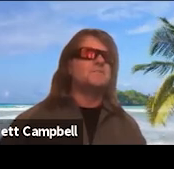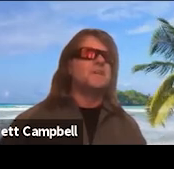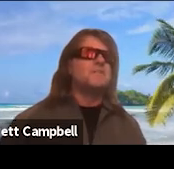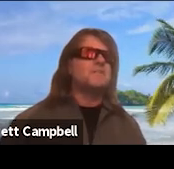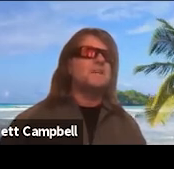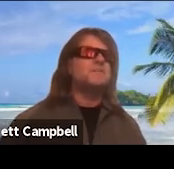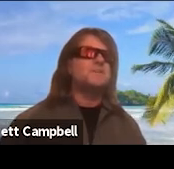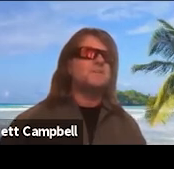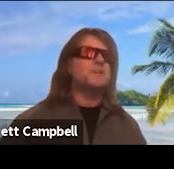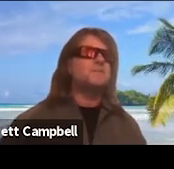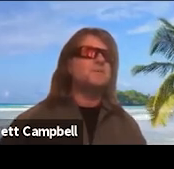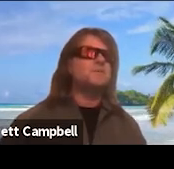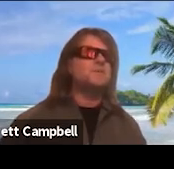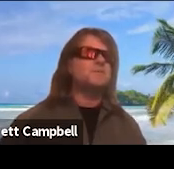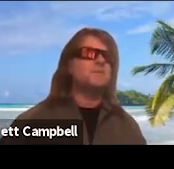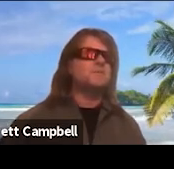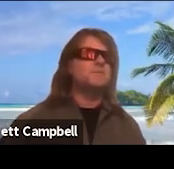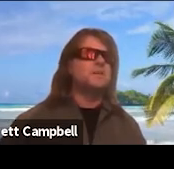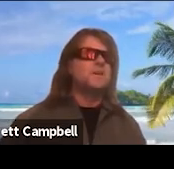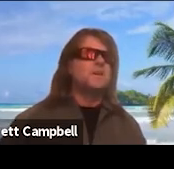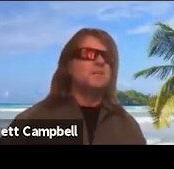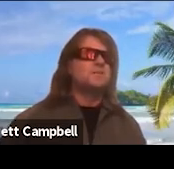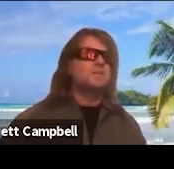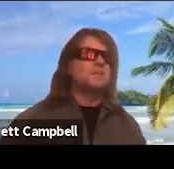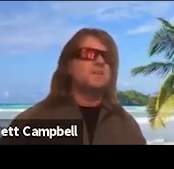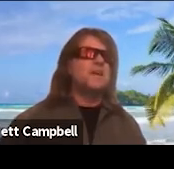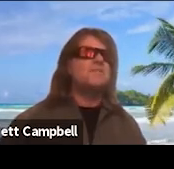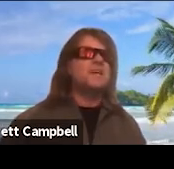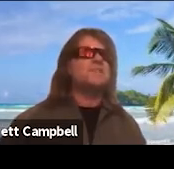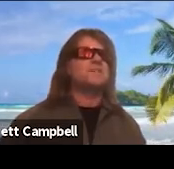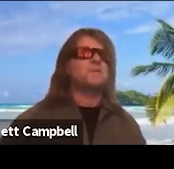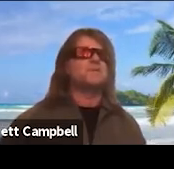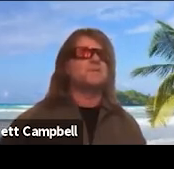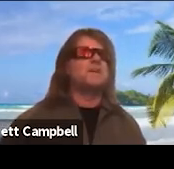Because I've come to realize that people they haven't had that exposure.